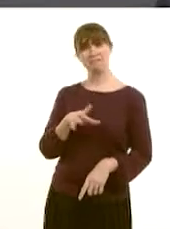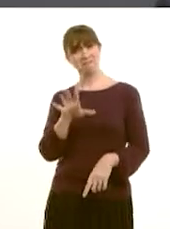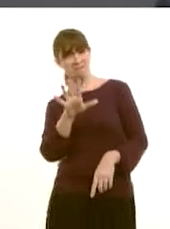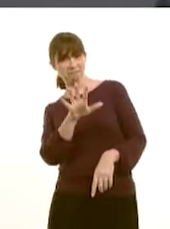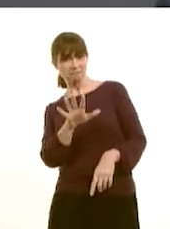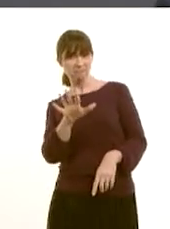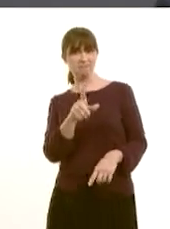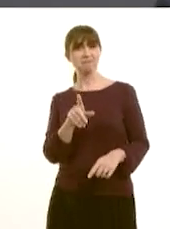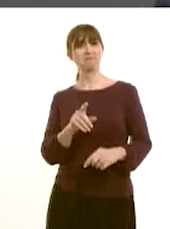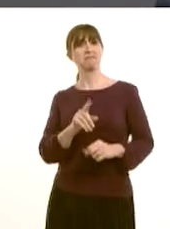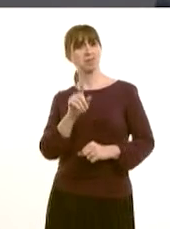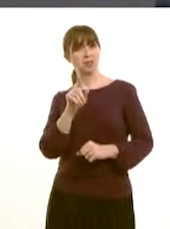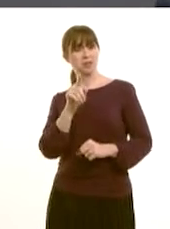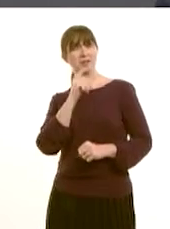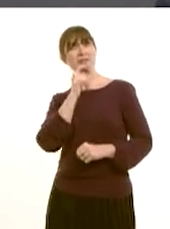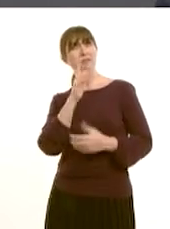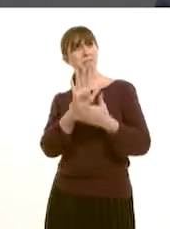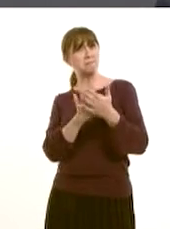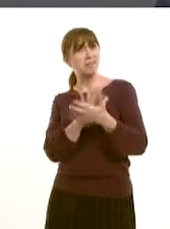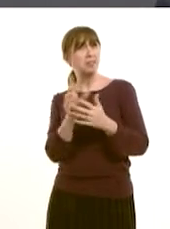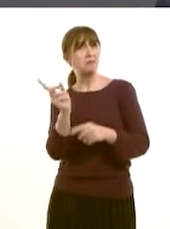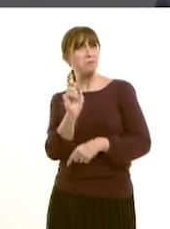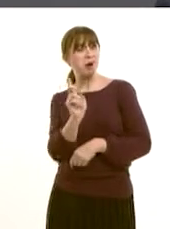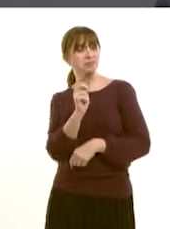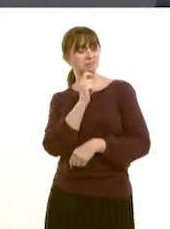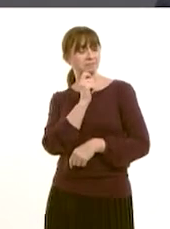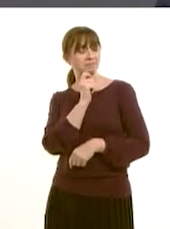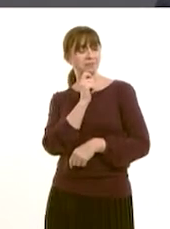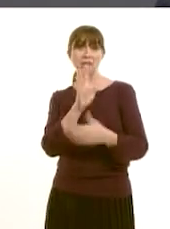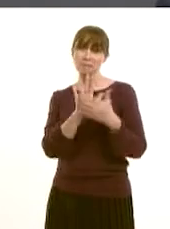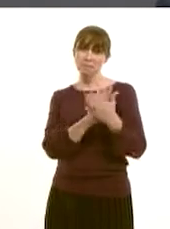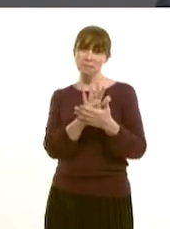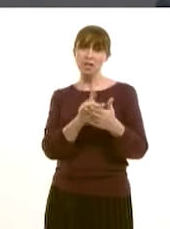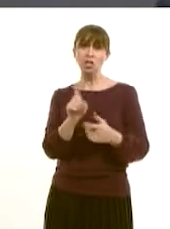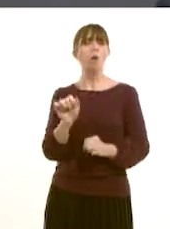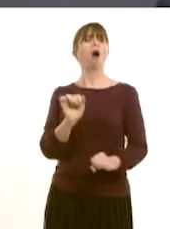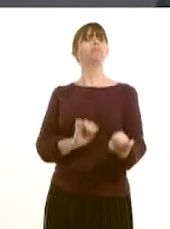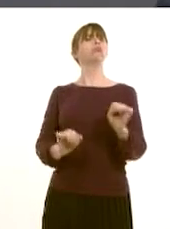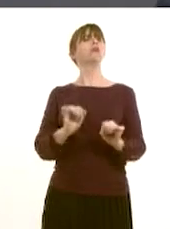sure whether or not this means that you continue to be in denial about the impact of your proposals,